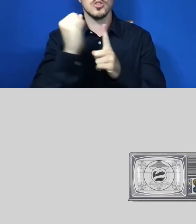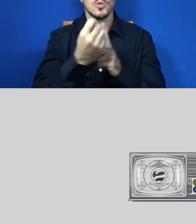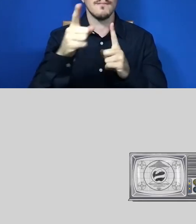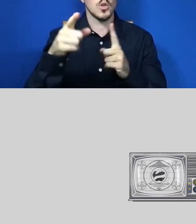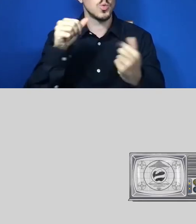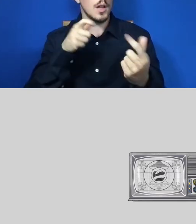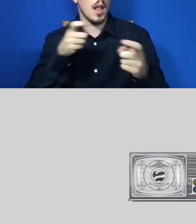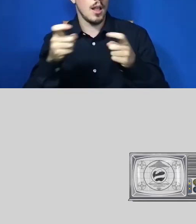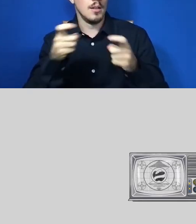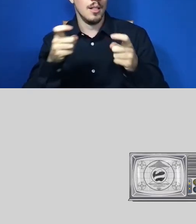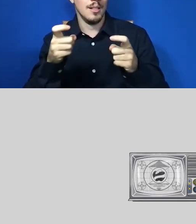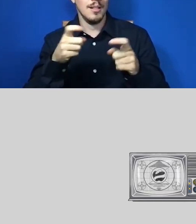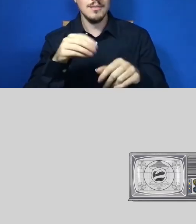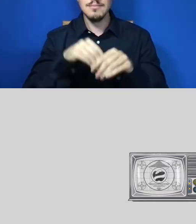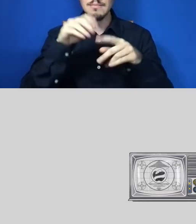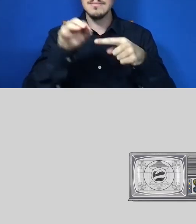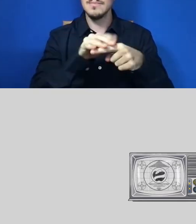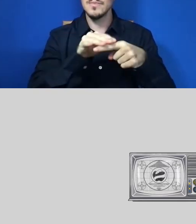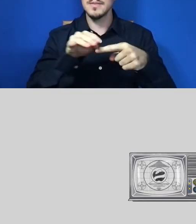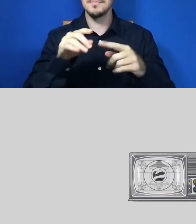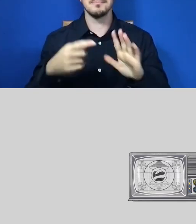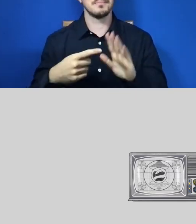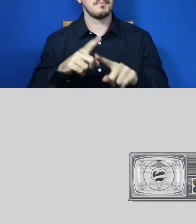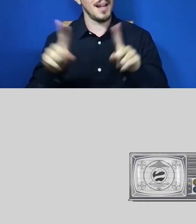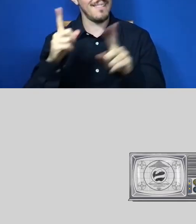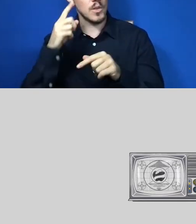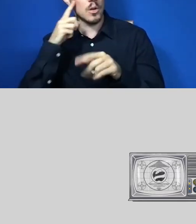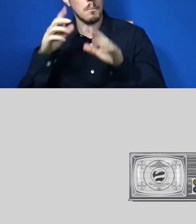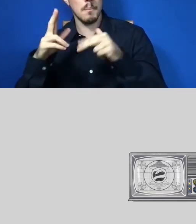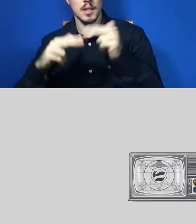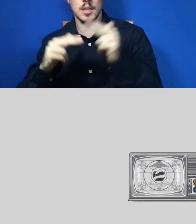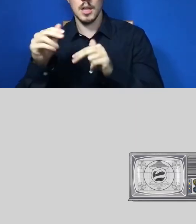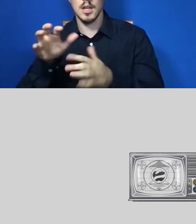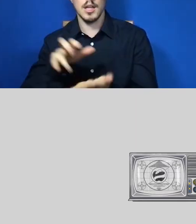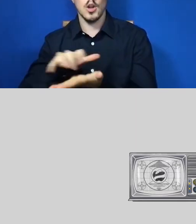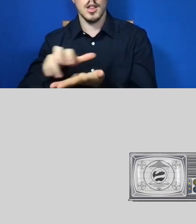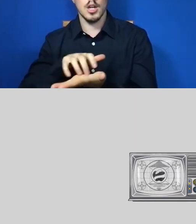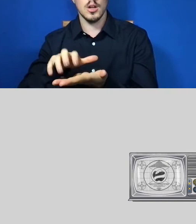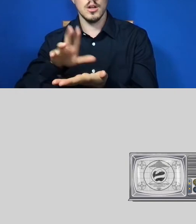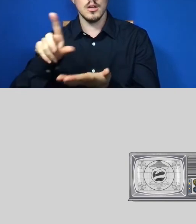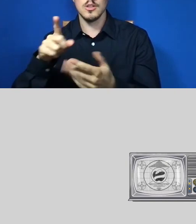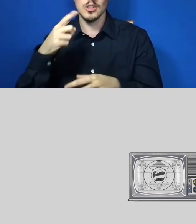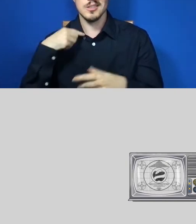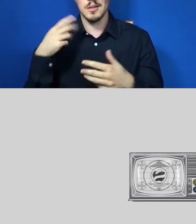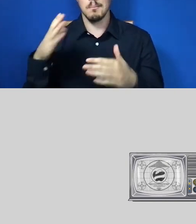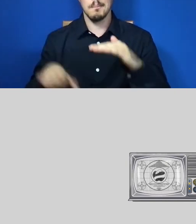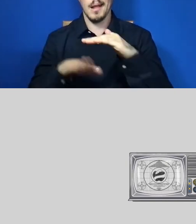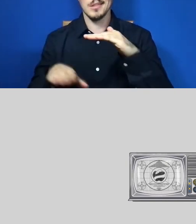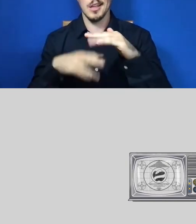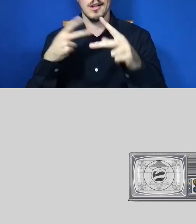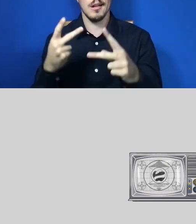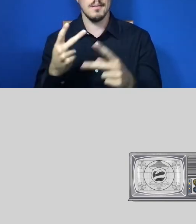for you to handle in traditional programming. But if you're building a calculator, you just need basic arithmetic,